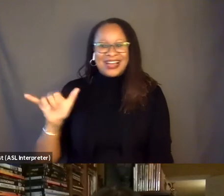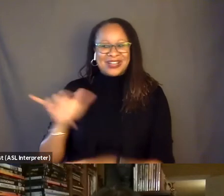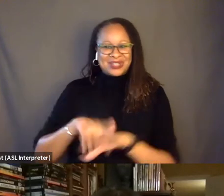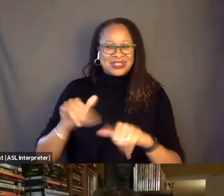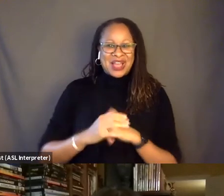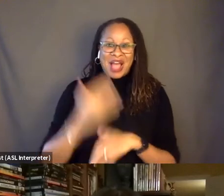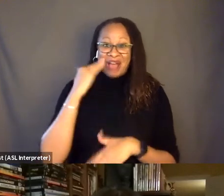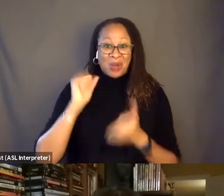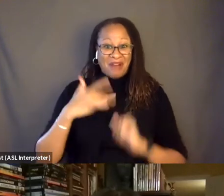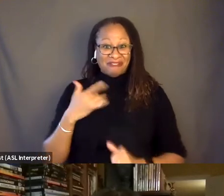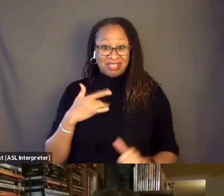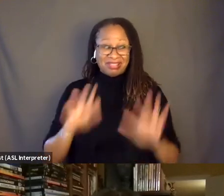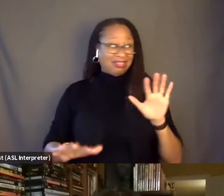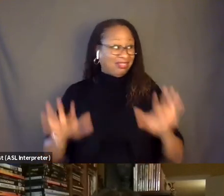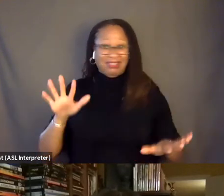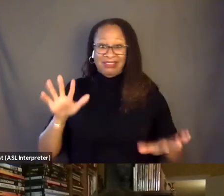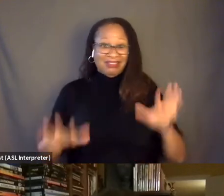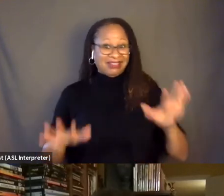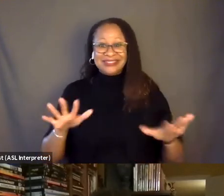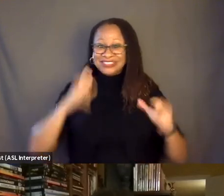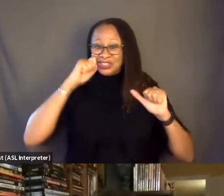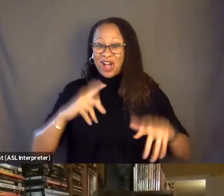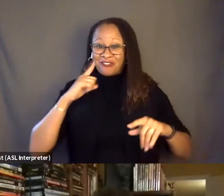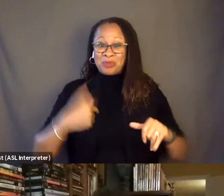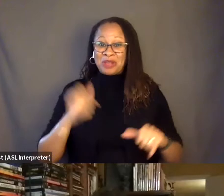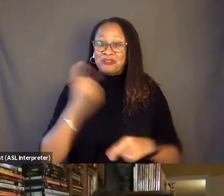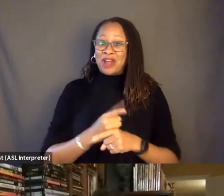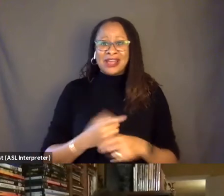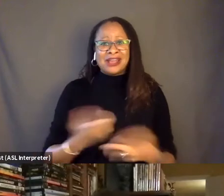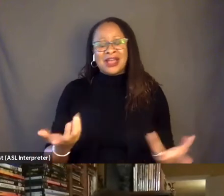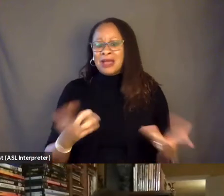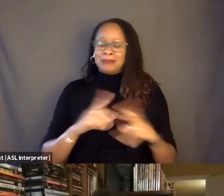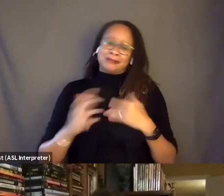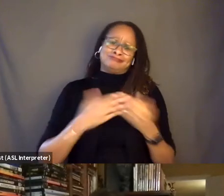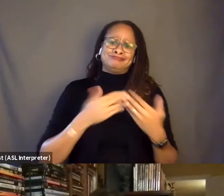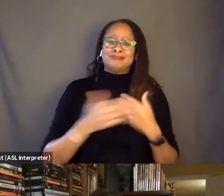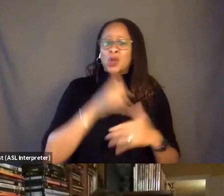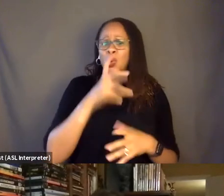And I know how it feels, like shocking to me, right? But look, regardless of who won the U.S. election,